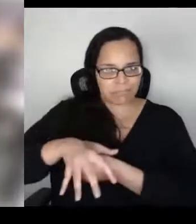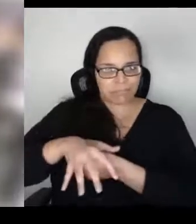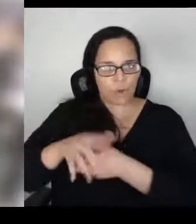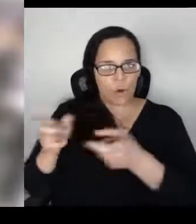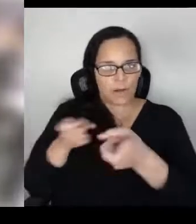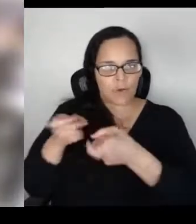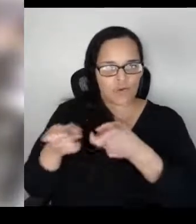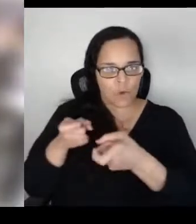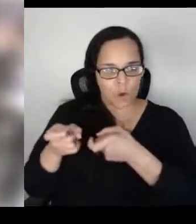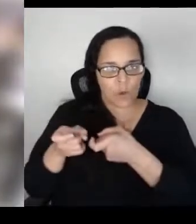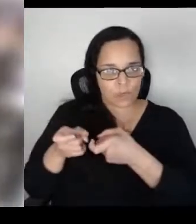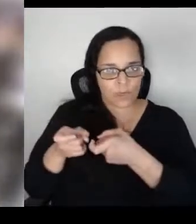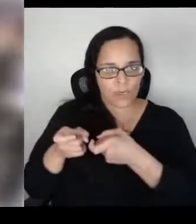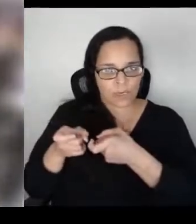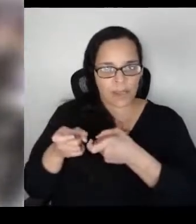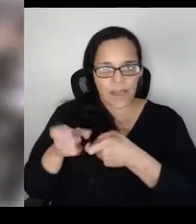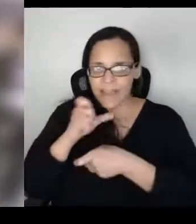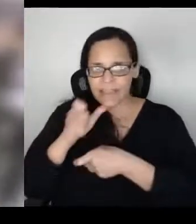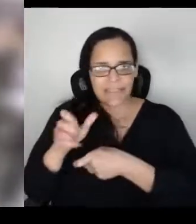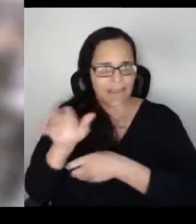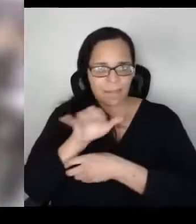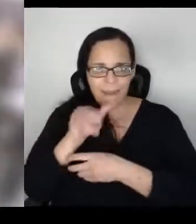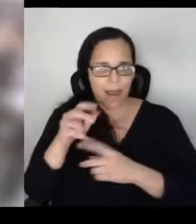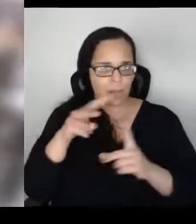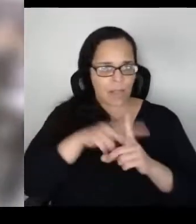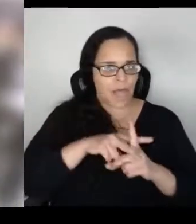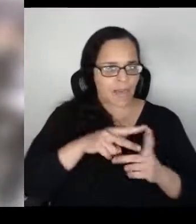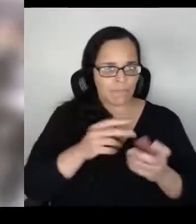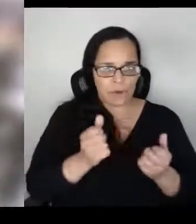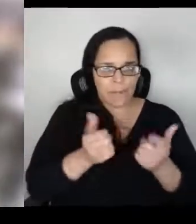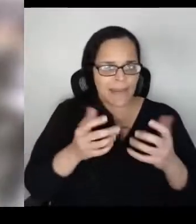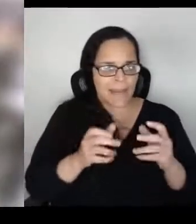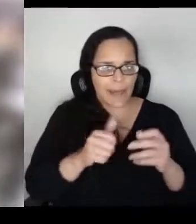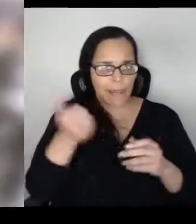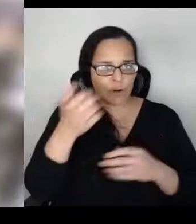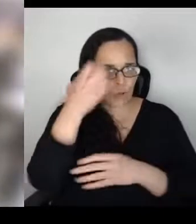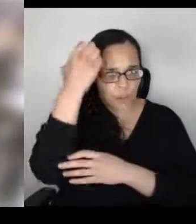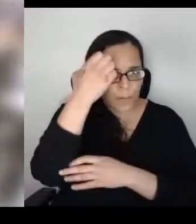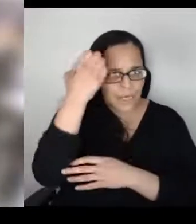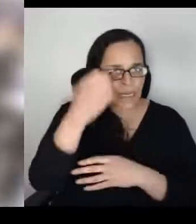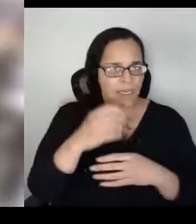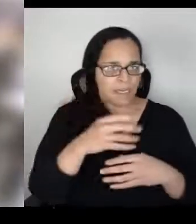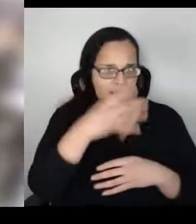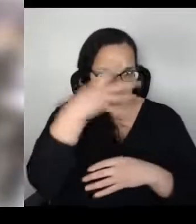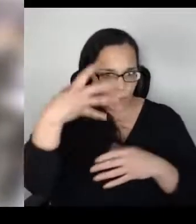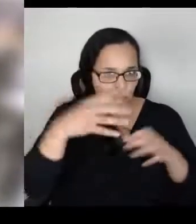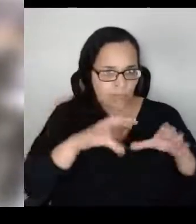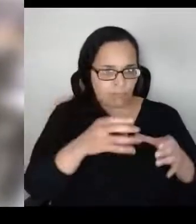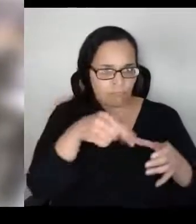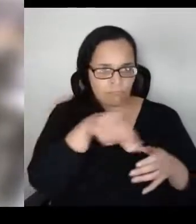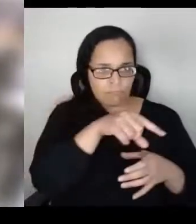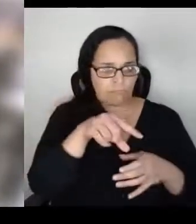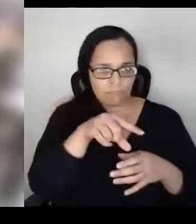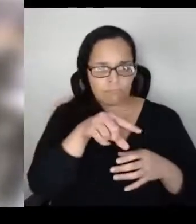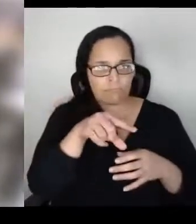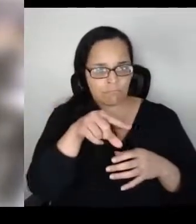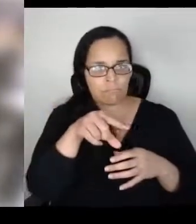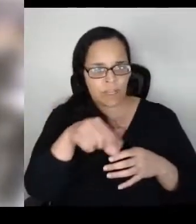The same, is not applied for a lot of other European immigrants. So I feel like that in itself is something